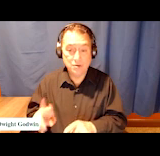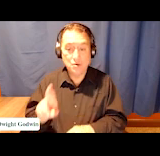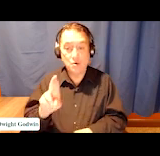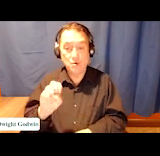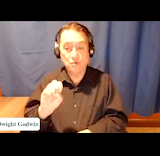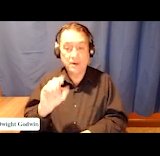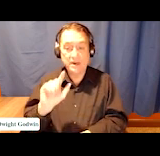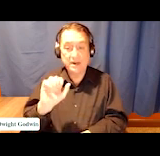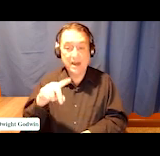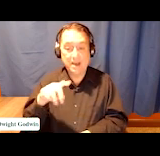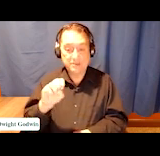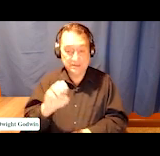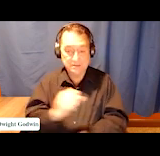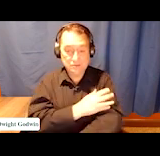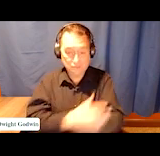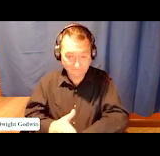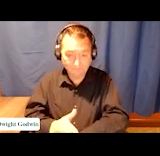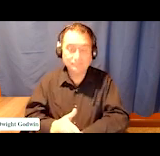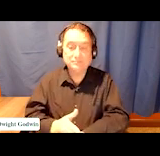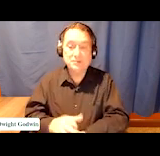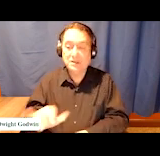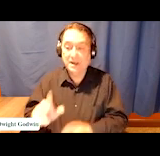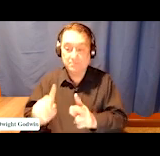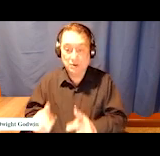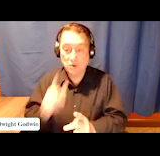the person that's supposed to be supporting the person has relapsed,